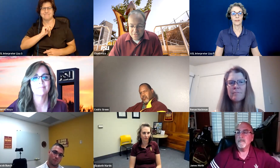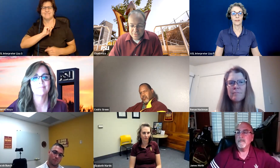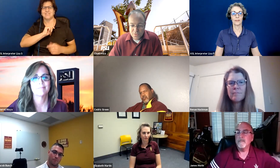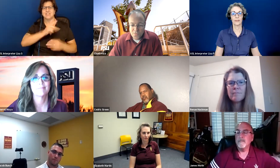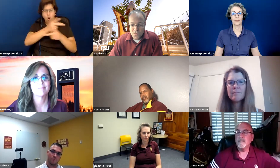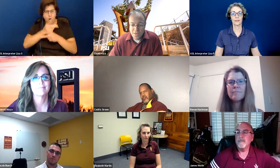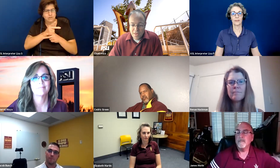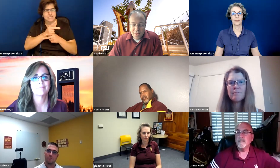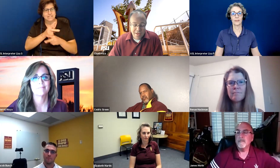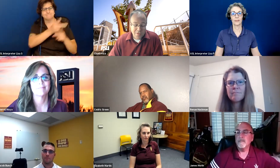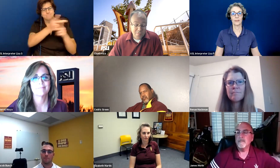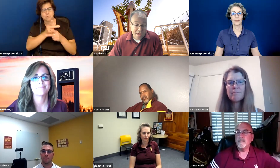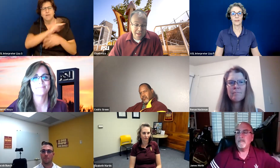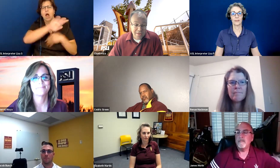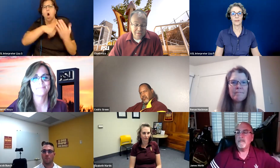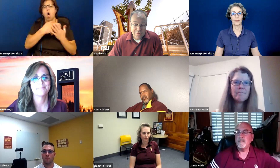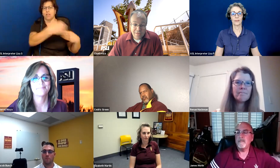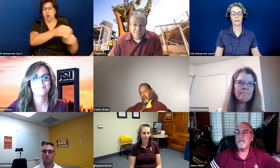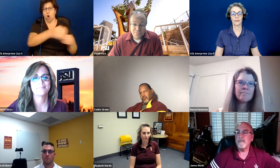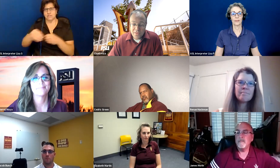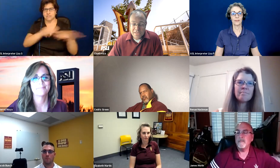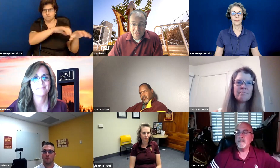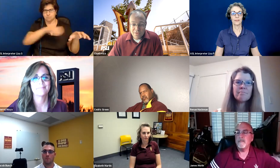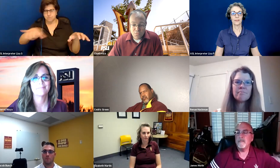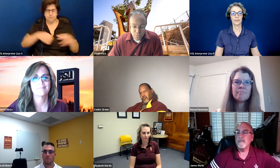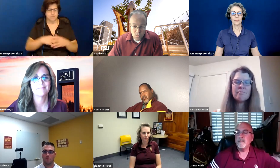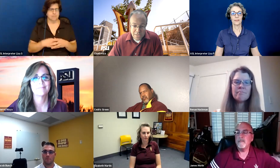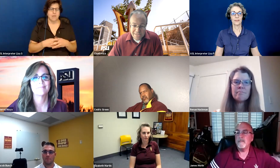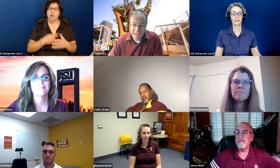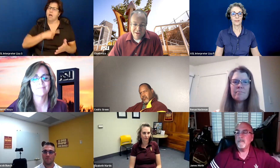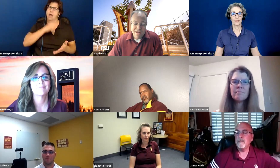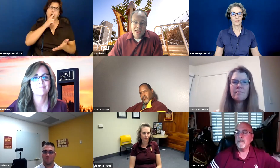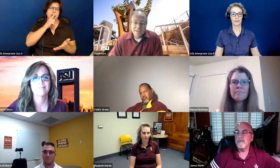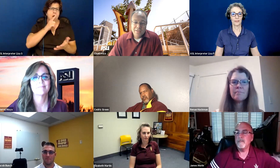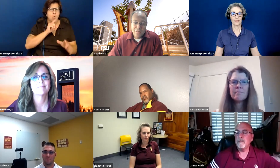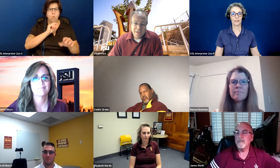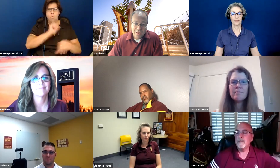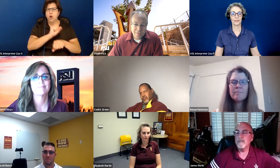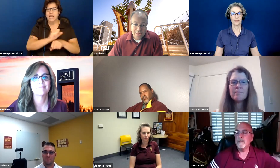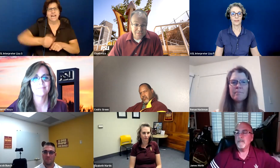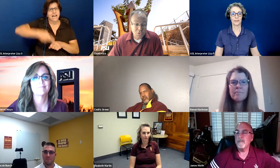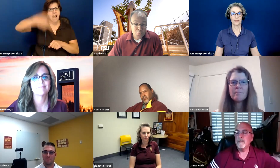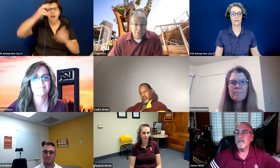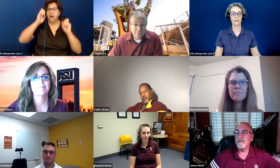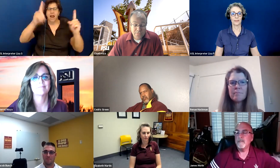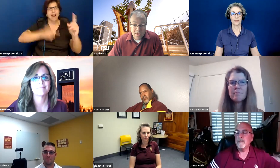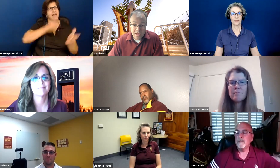And so I fell in love with working in higher ed as an interpreter.